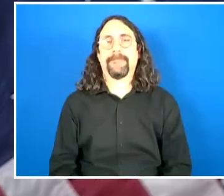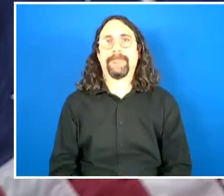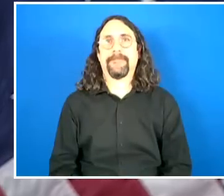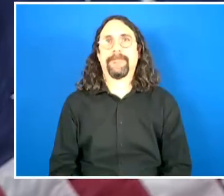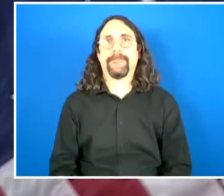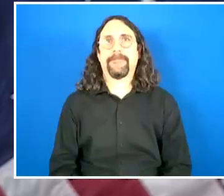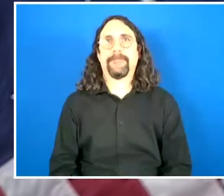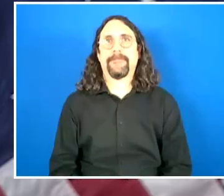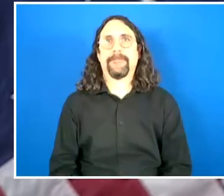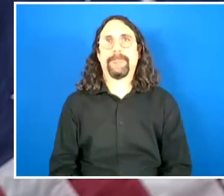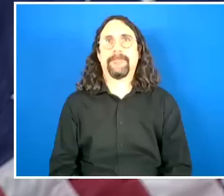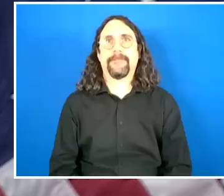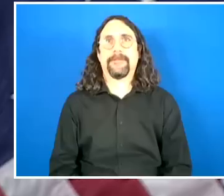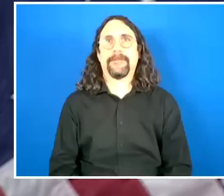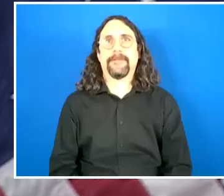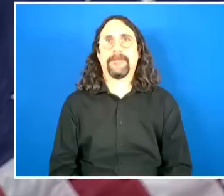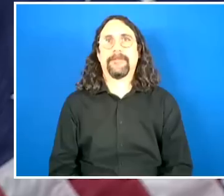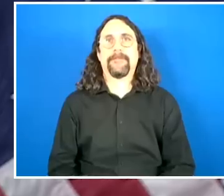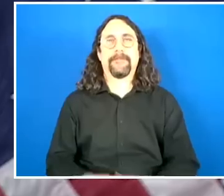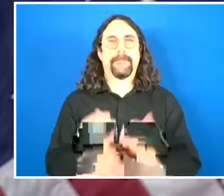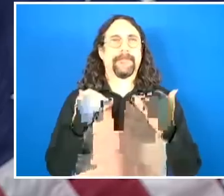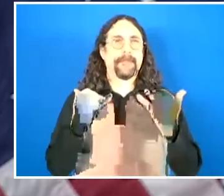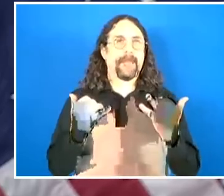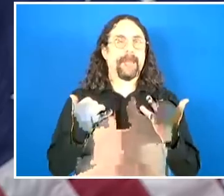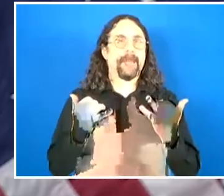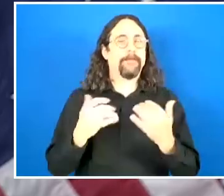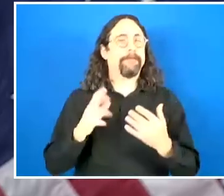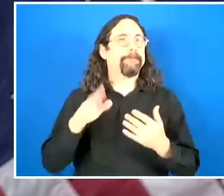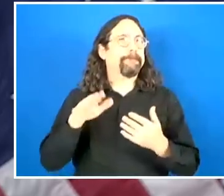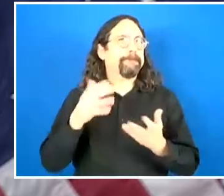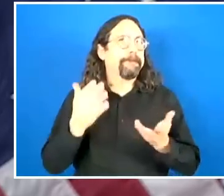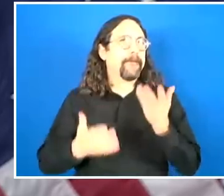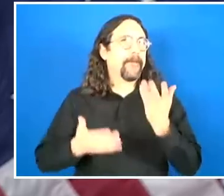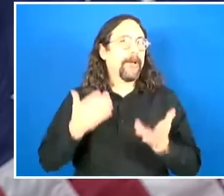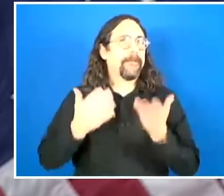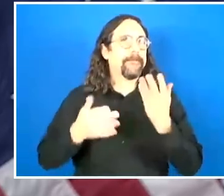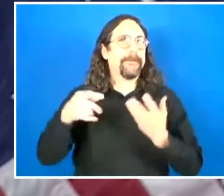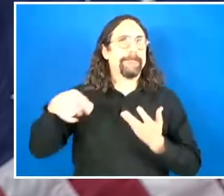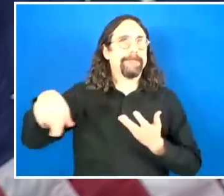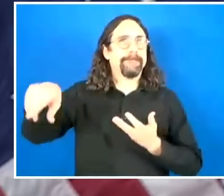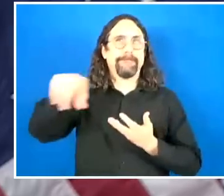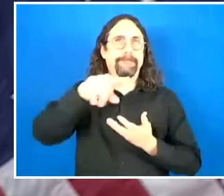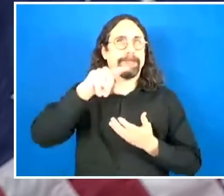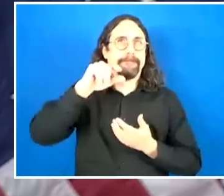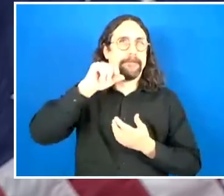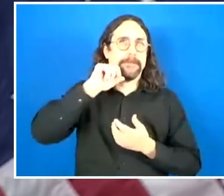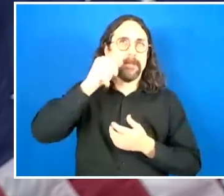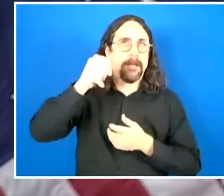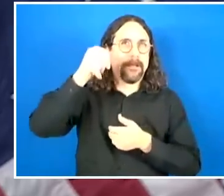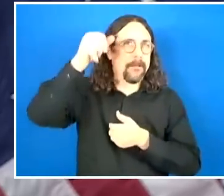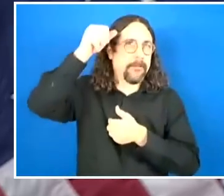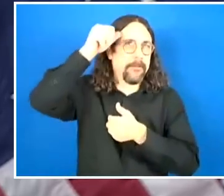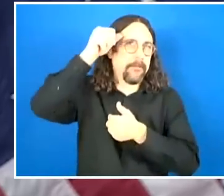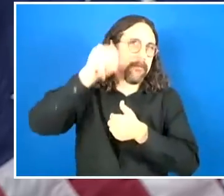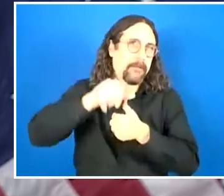WITH THAT, I HAVE TO SAY ONE OF THE THINGS THAT PEOPLE MAY NOT REMEMBER WELL